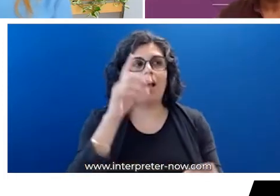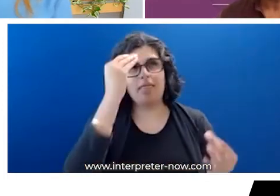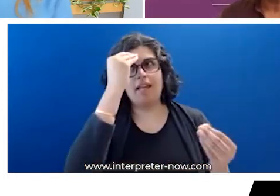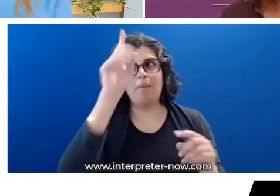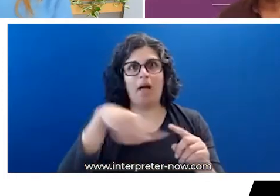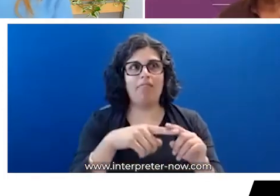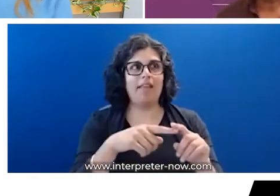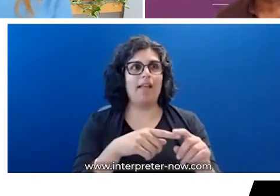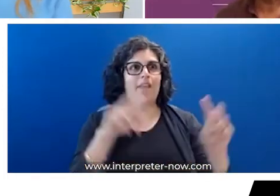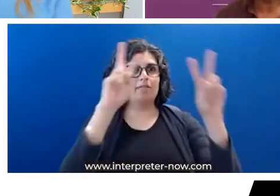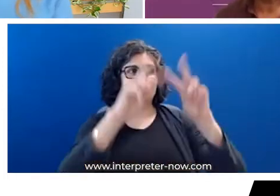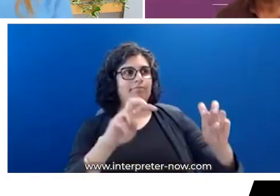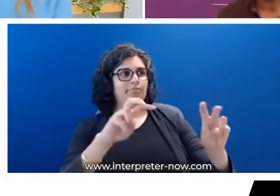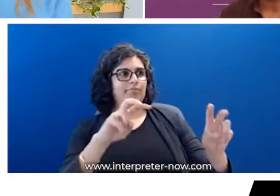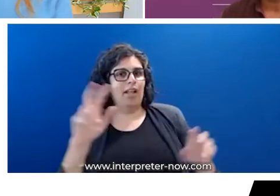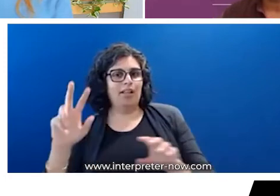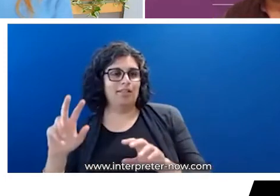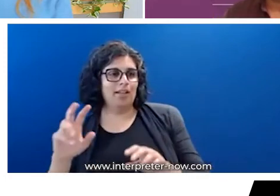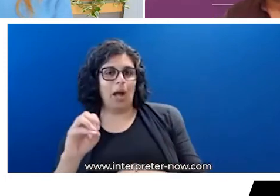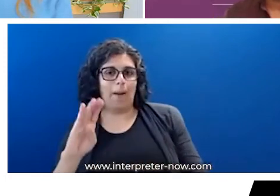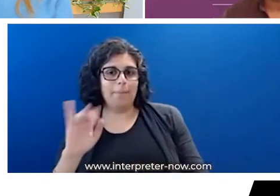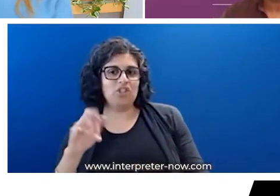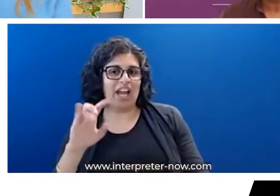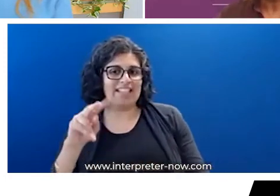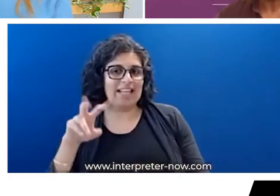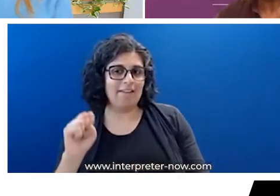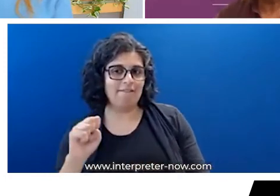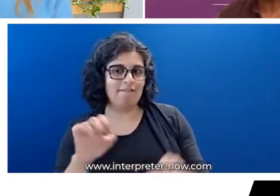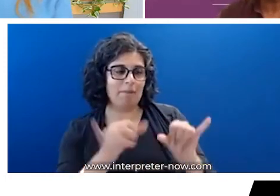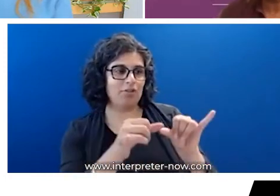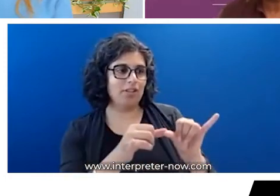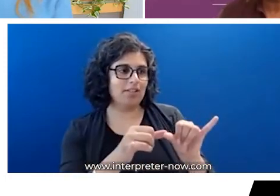Out of sight, out of mind sometimes can be harmful.